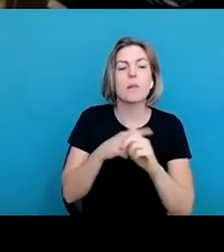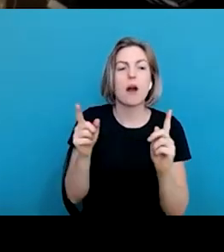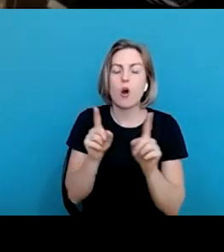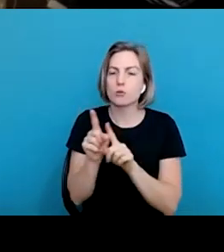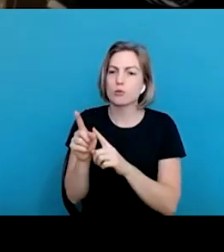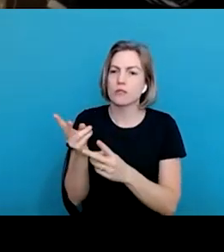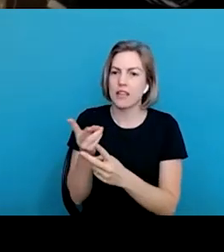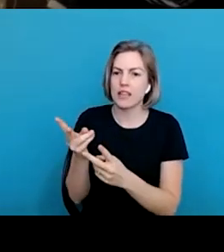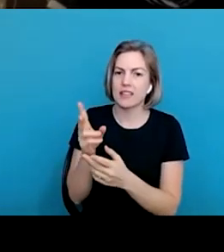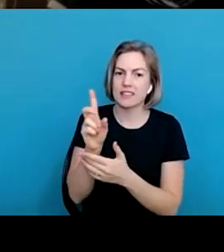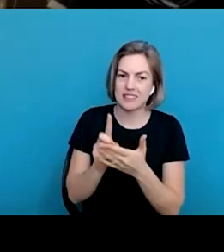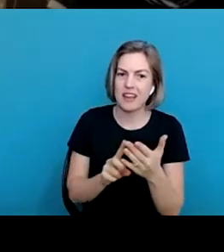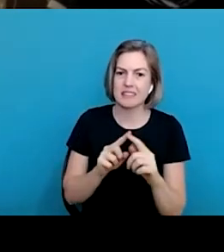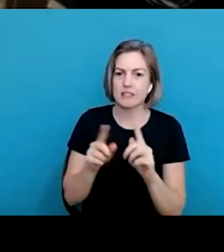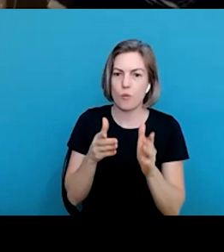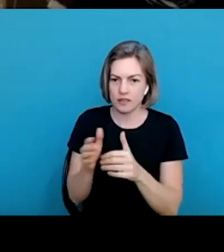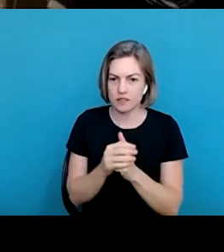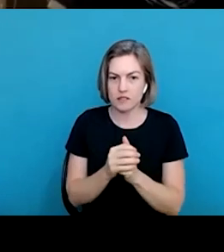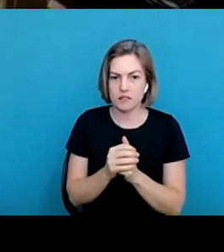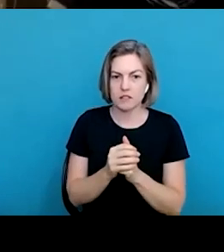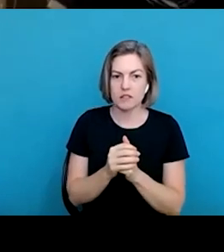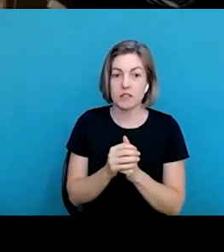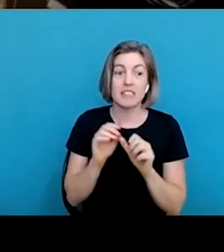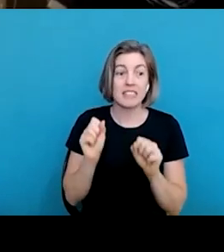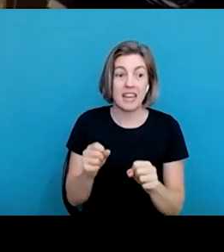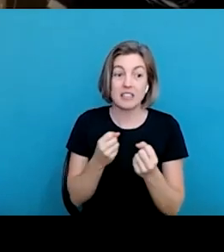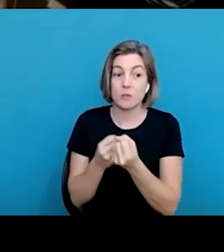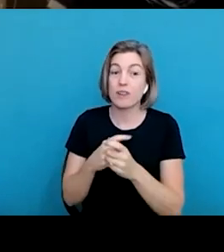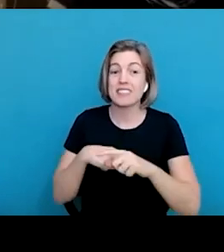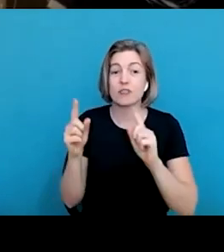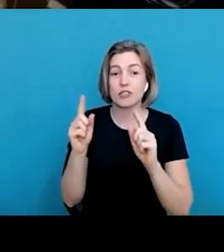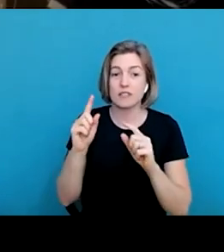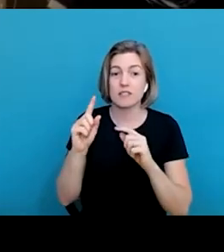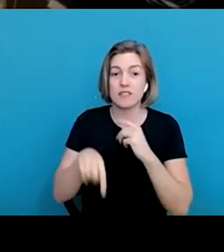used to support different functionalities or serve for different aims.